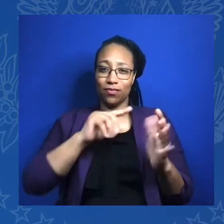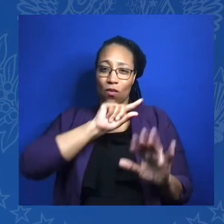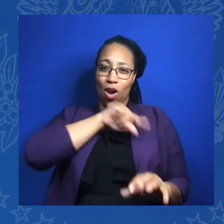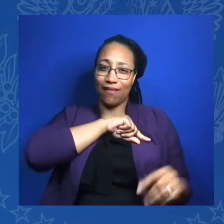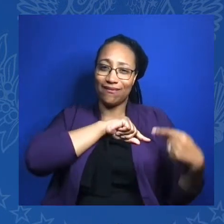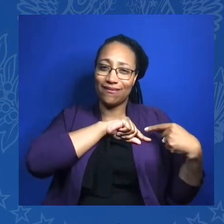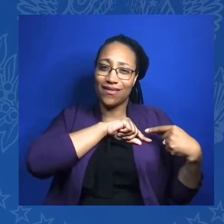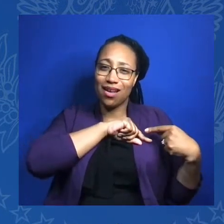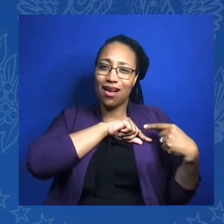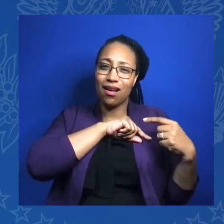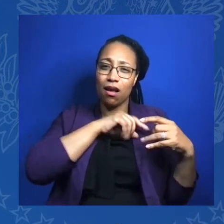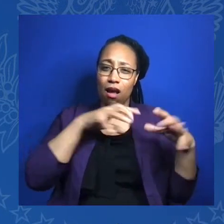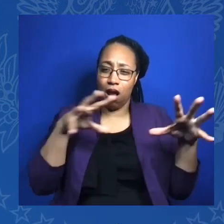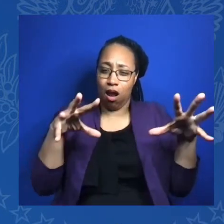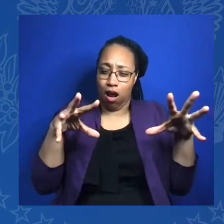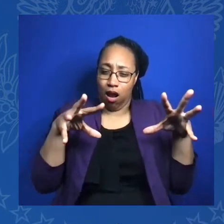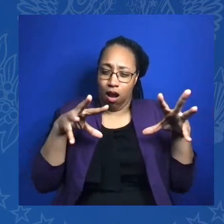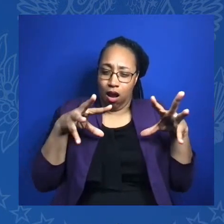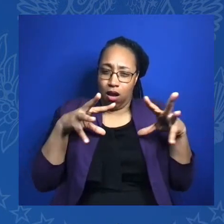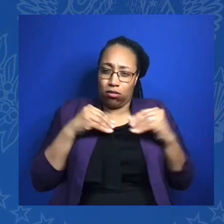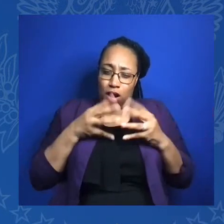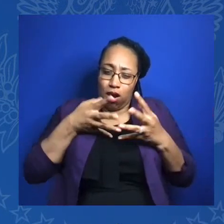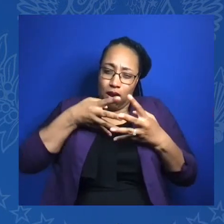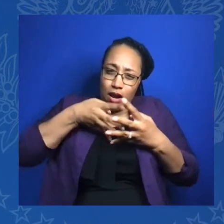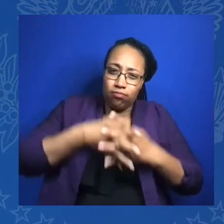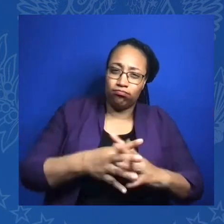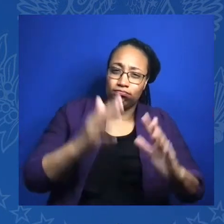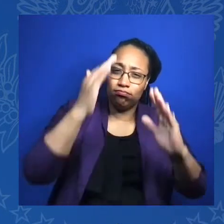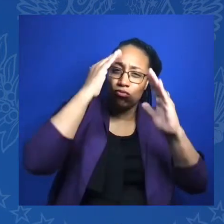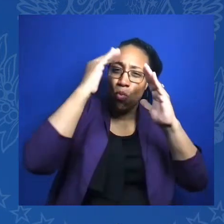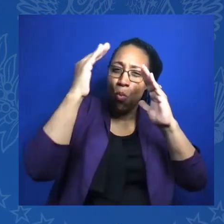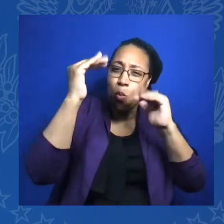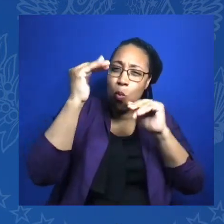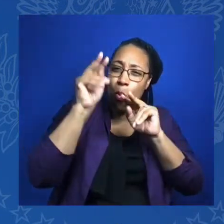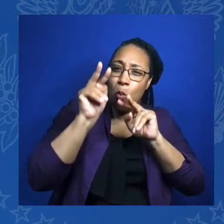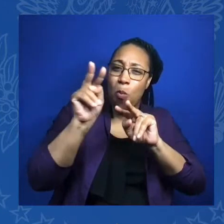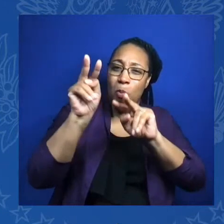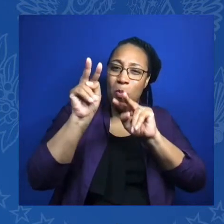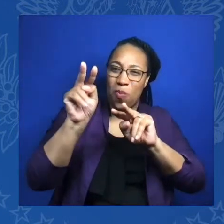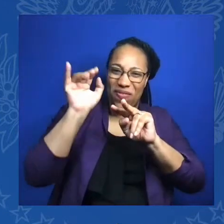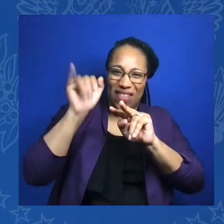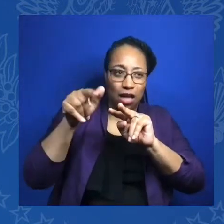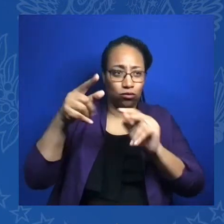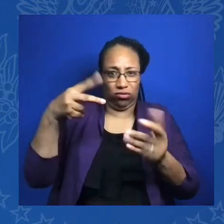To the entire family: Everyone in this hall stands with you. We're working every day to secure his release,